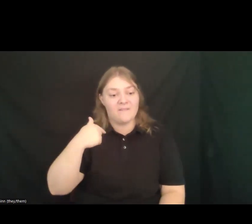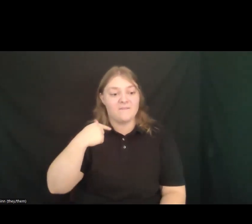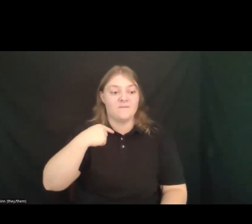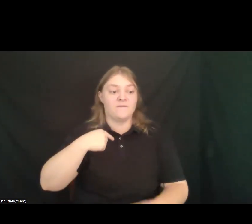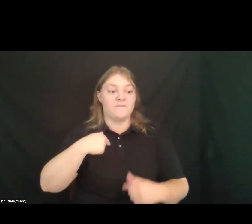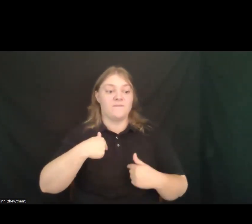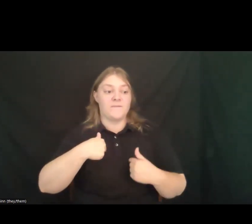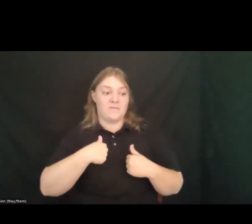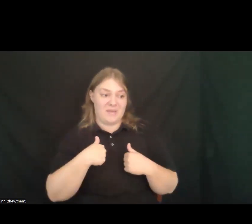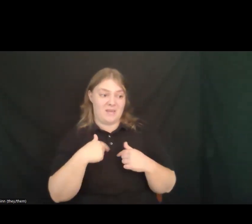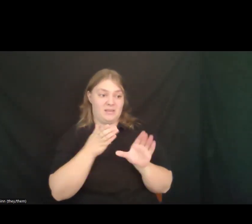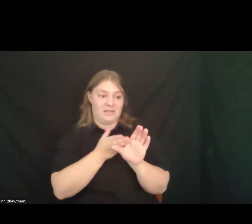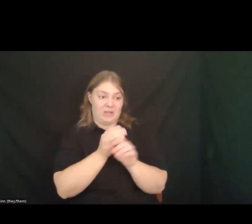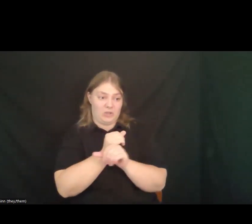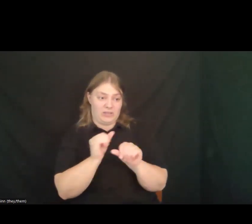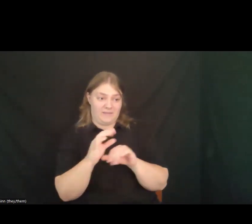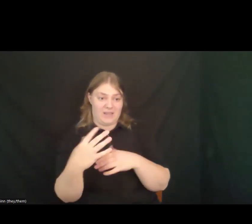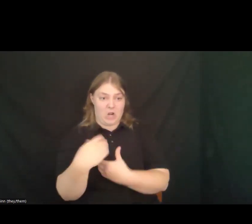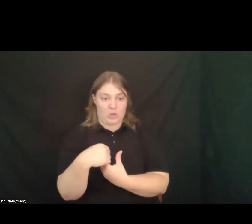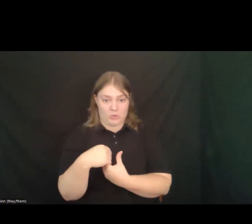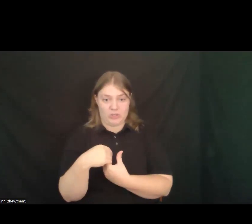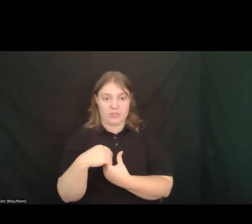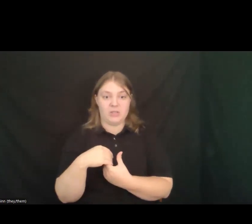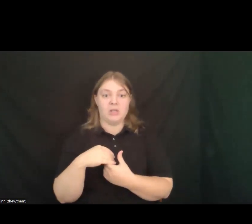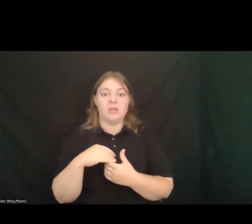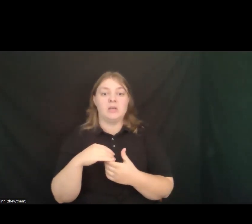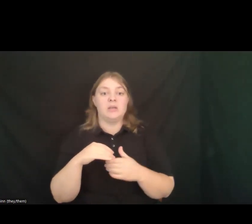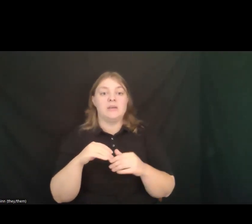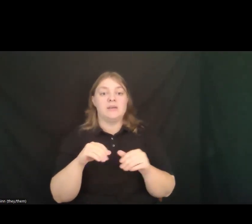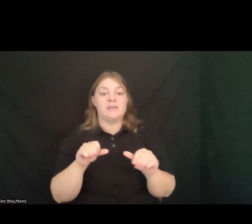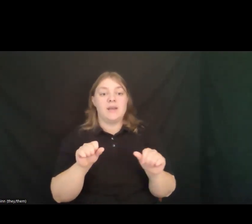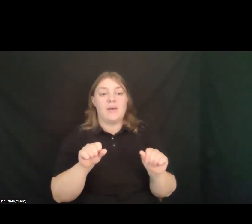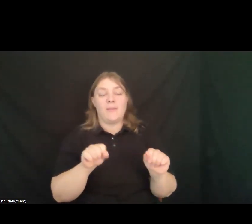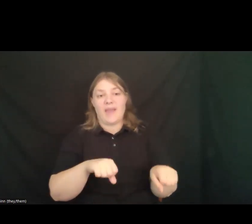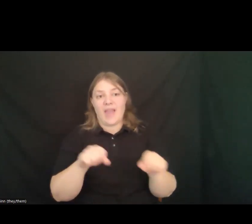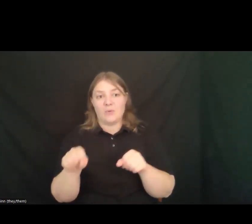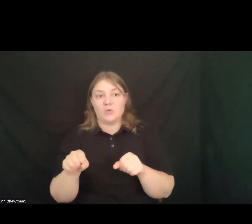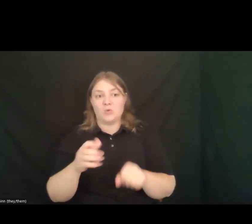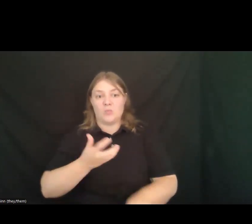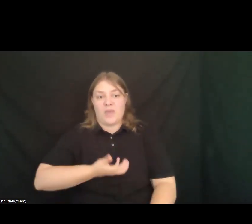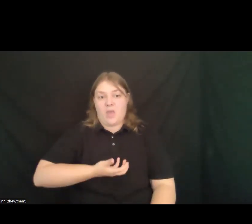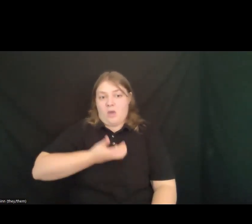and inclusion being able to like be authentic like just straight out the gate like from the